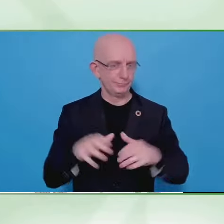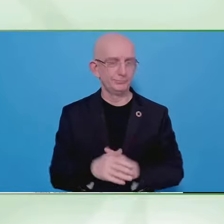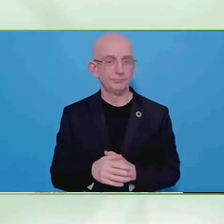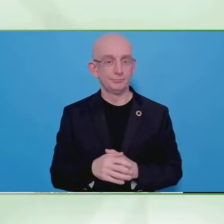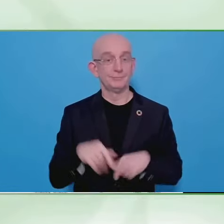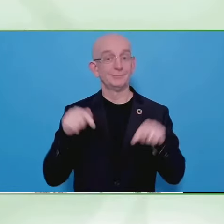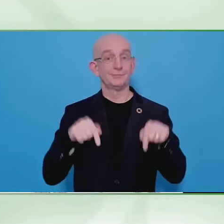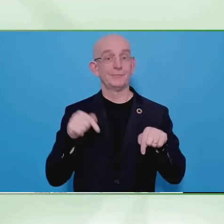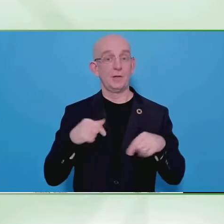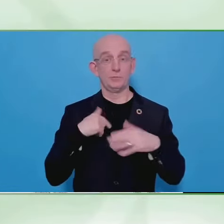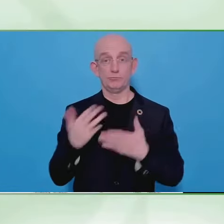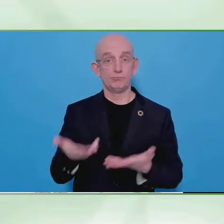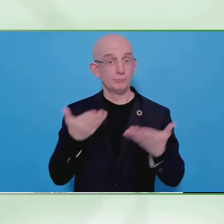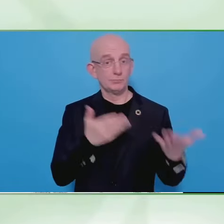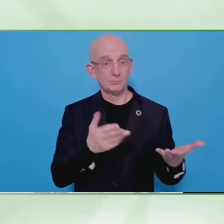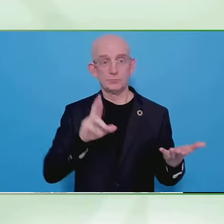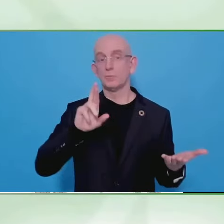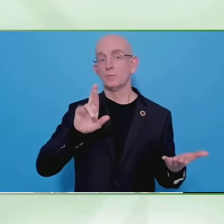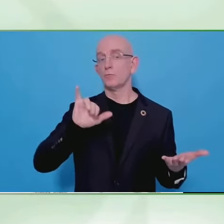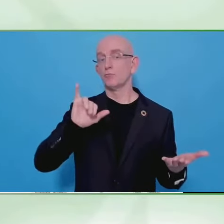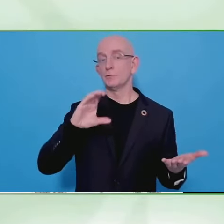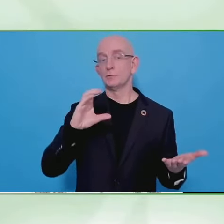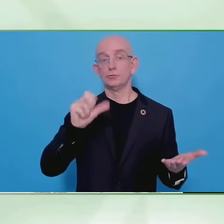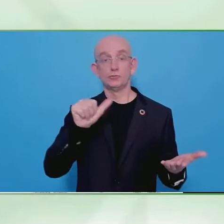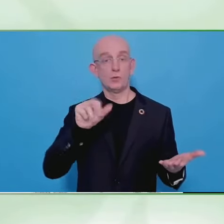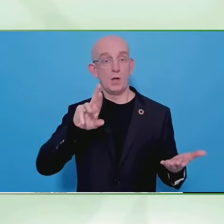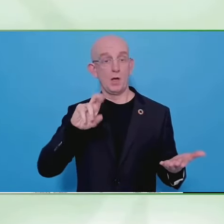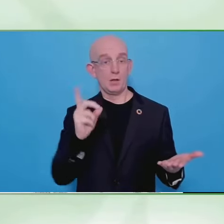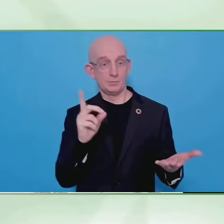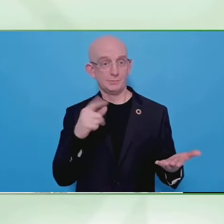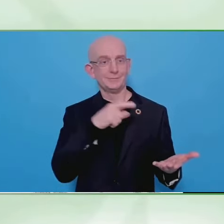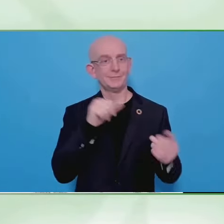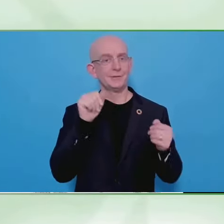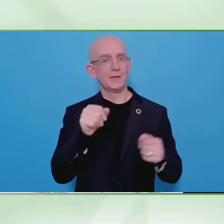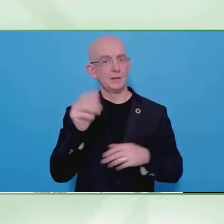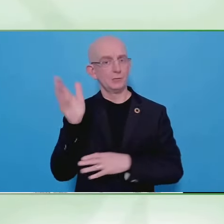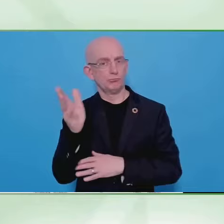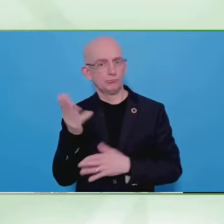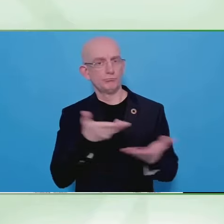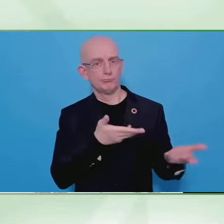I am the COO for global impact and founder and vice-chair of